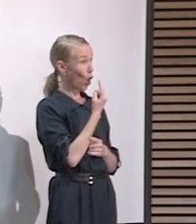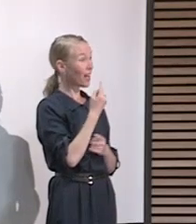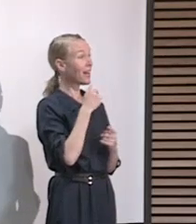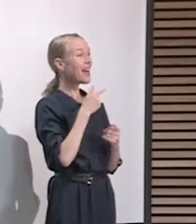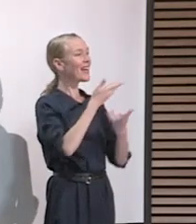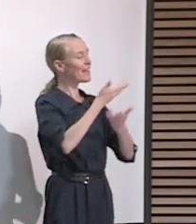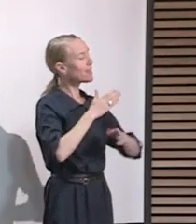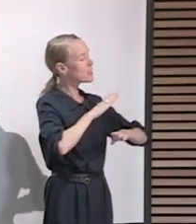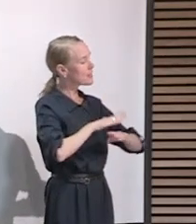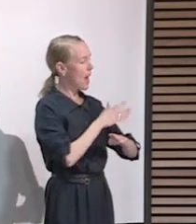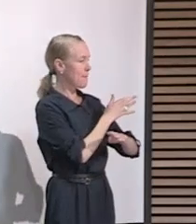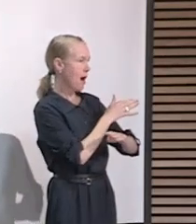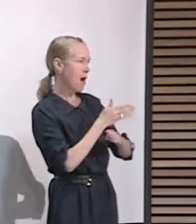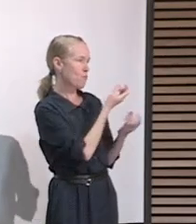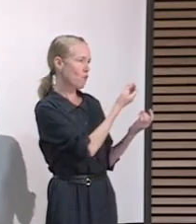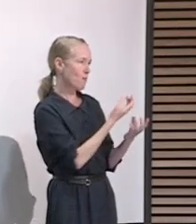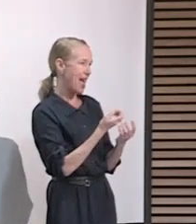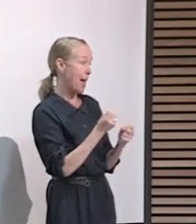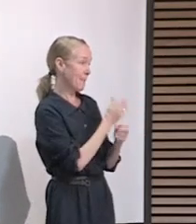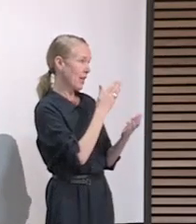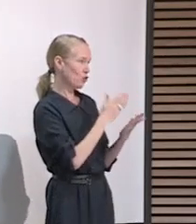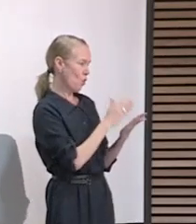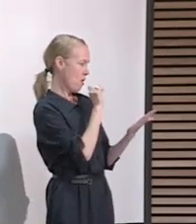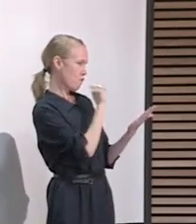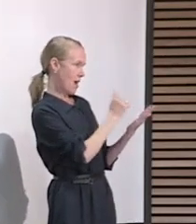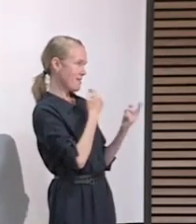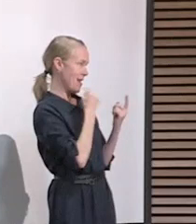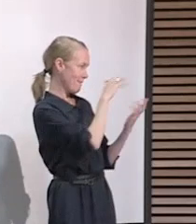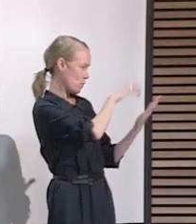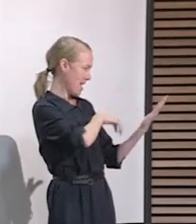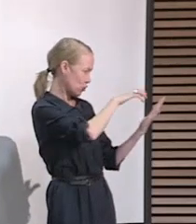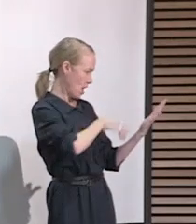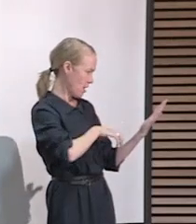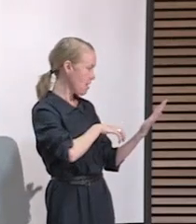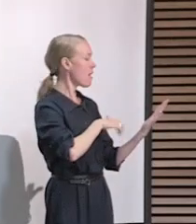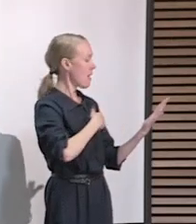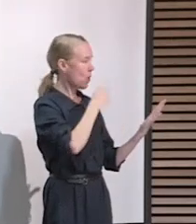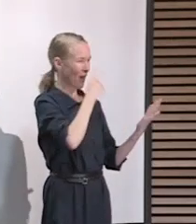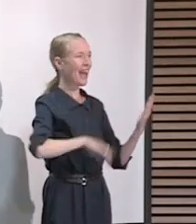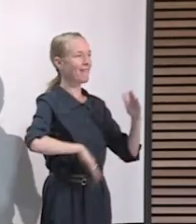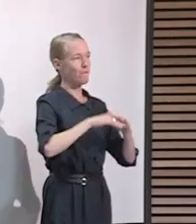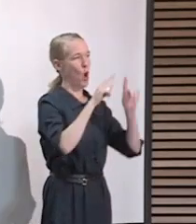that we can test the veracity of all that information, we can draw all the links that we